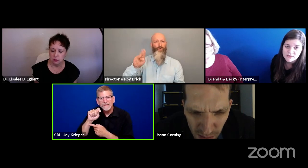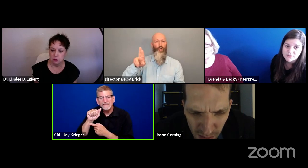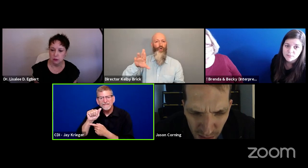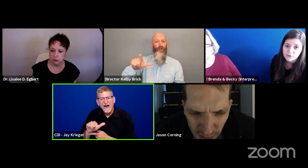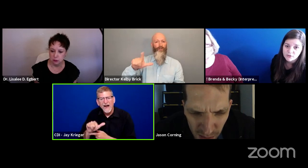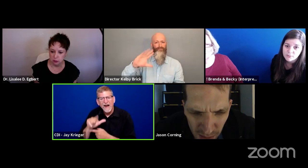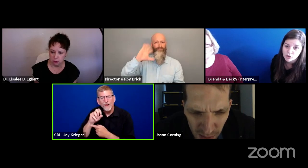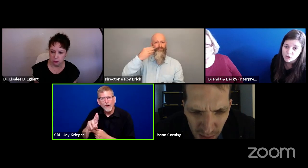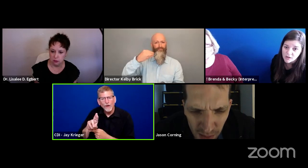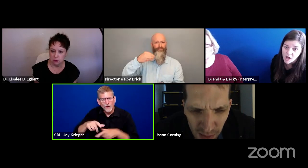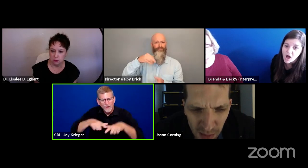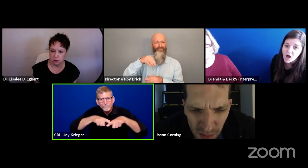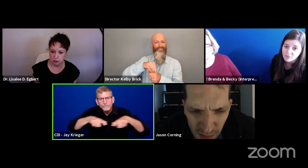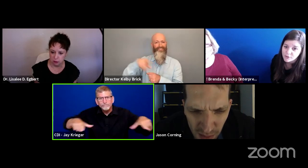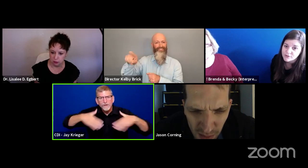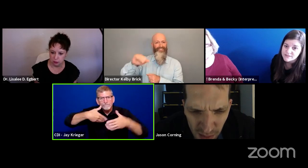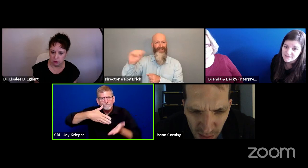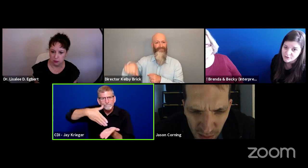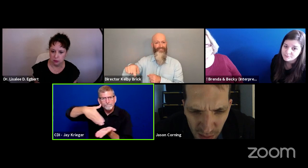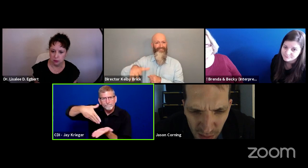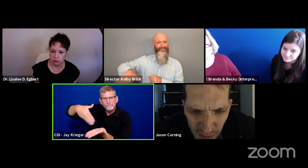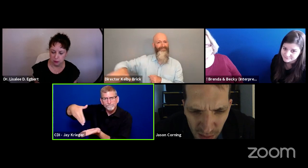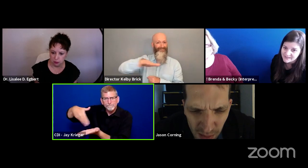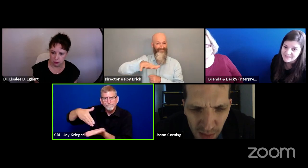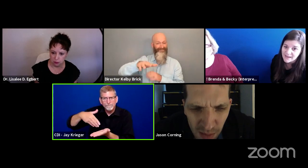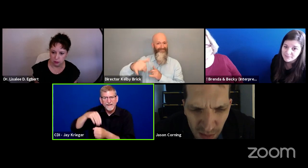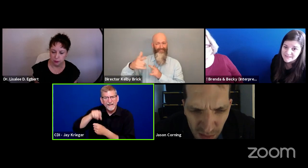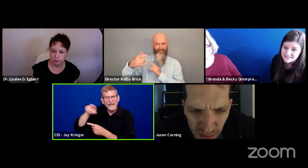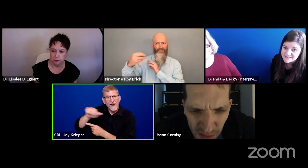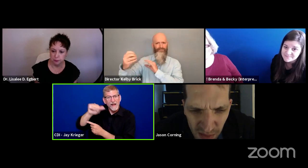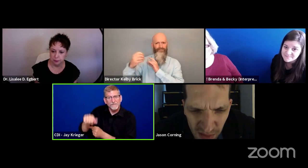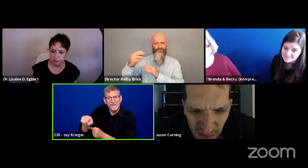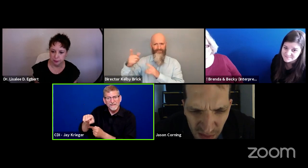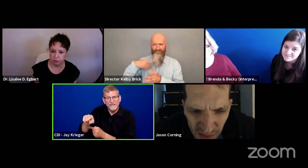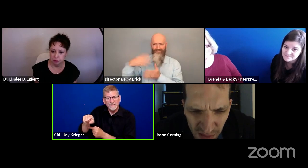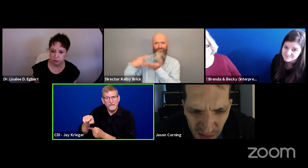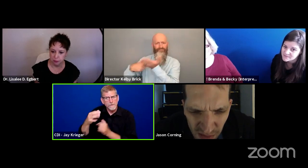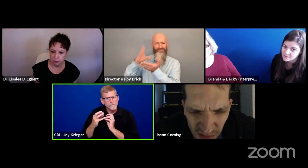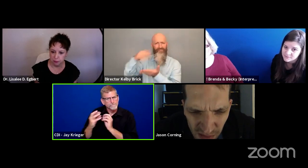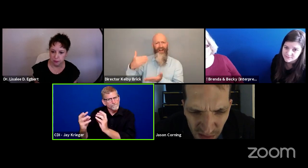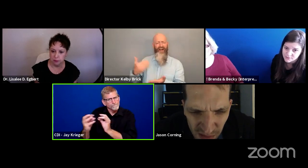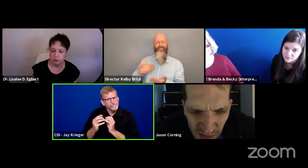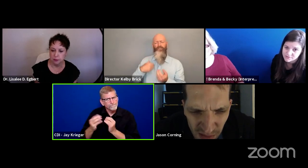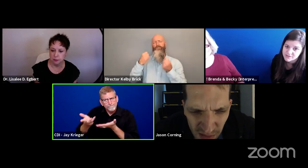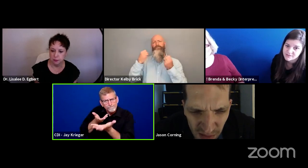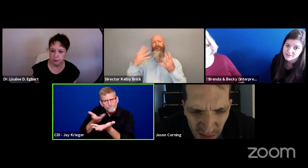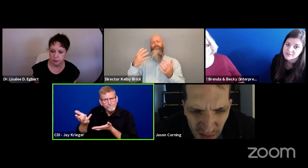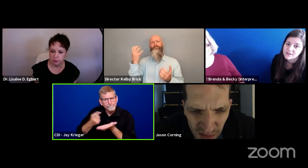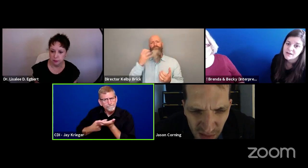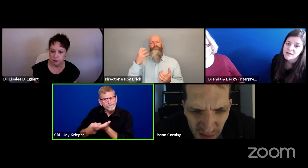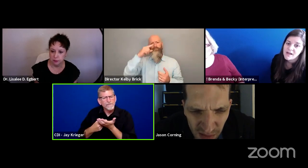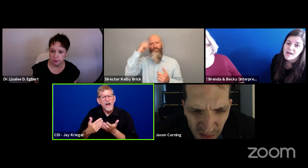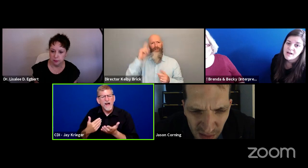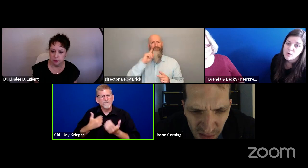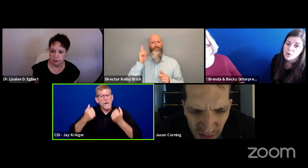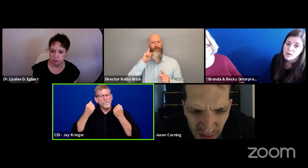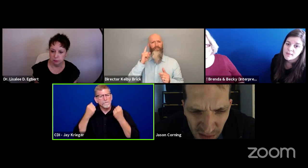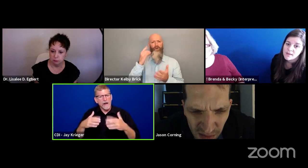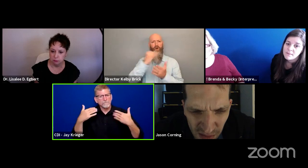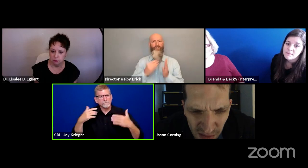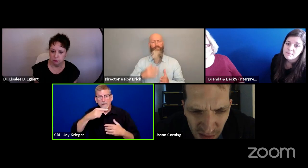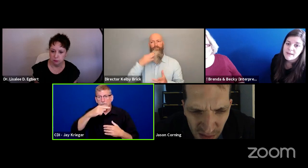There's a beautiful mural of Breonna Taylor.